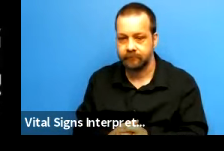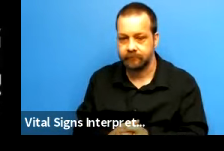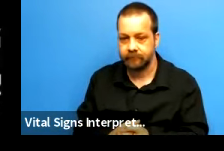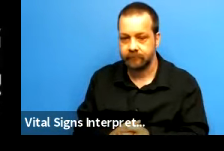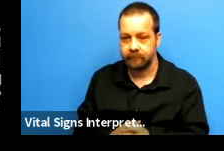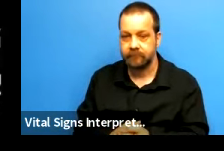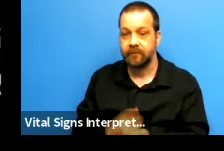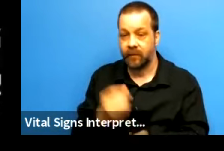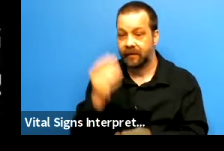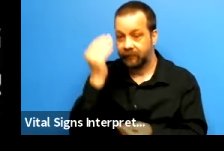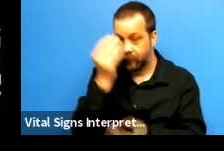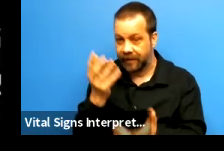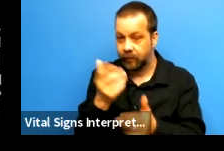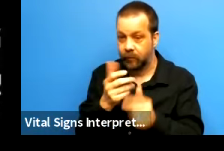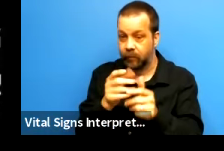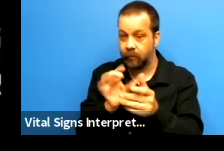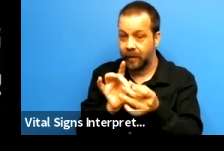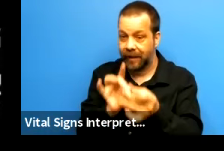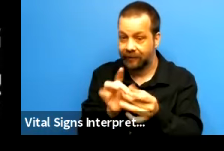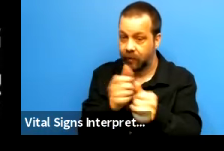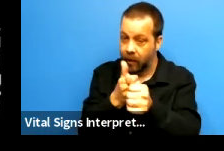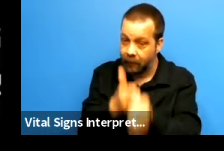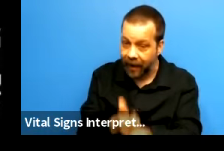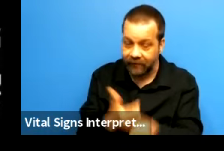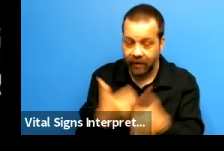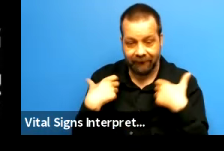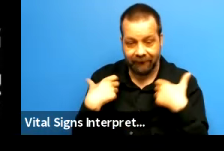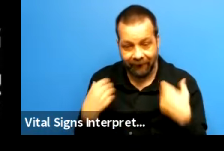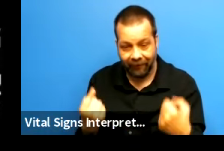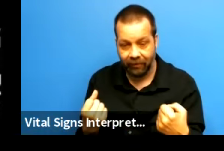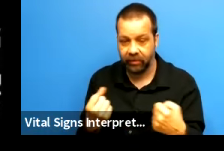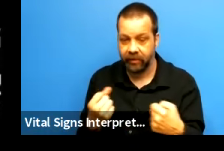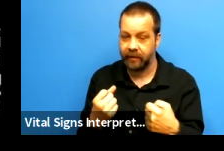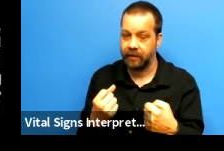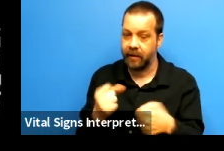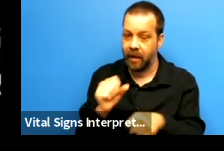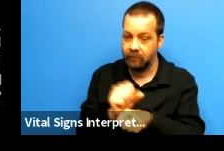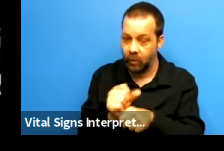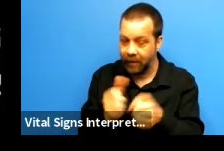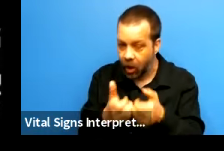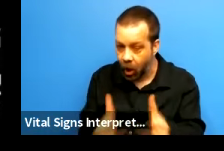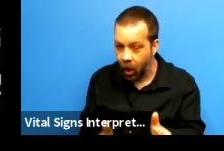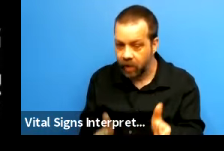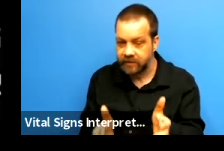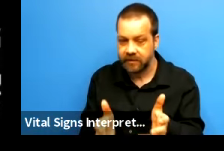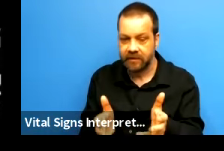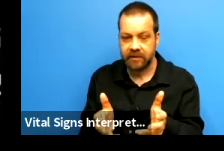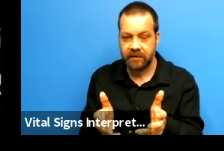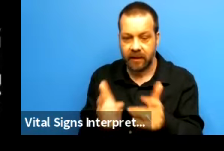related to compliance for health and safety, employment laws and some of those key topics and sources.